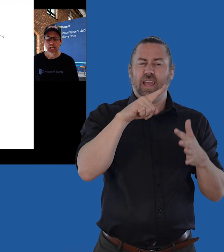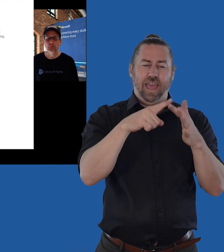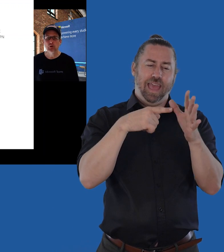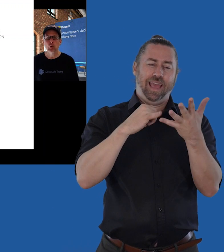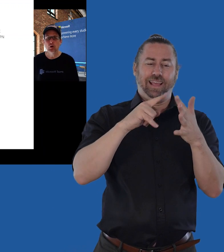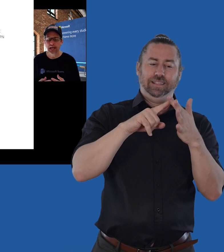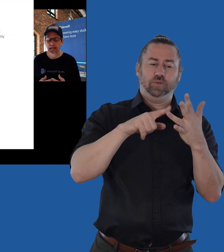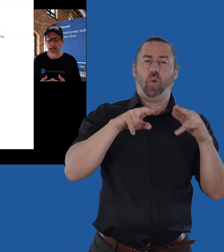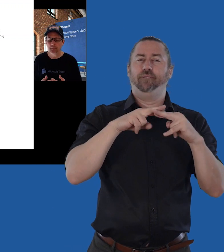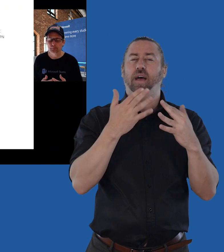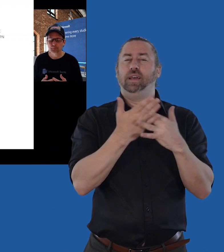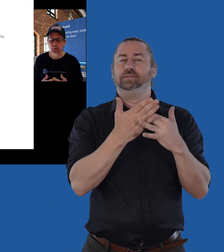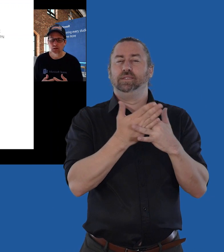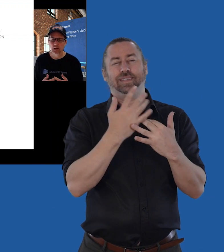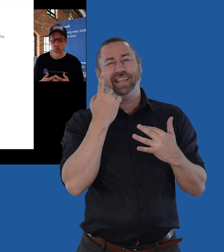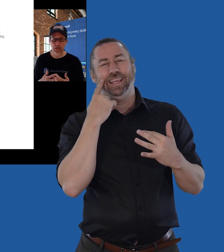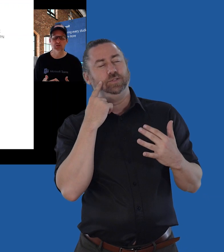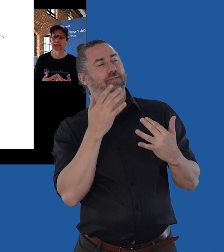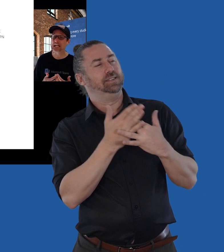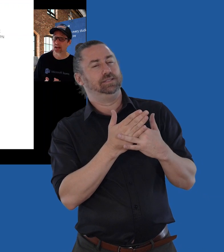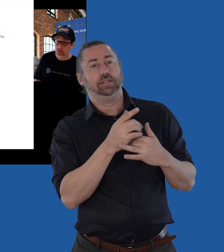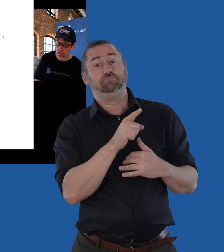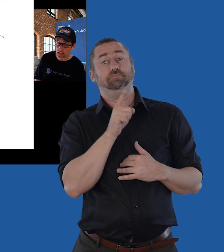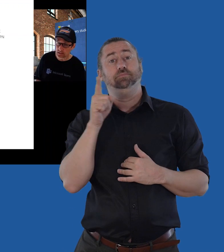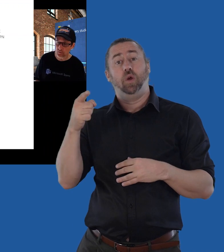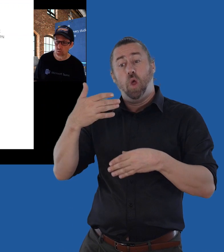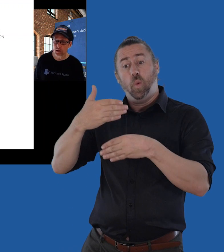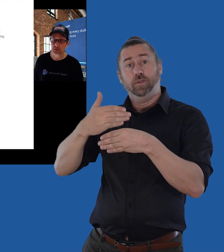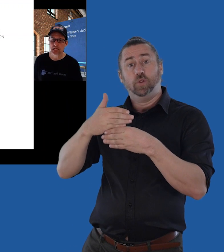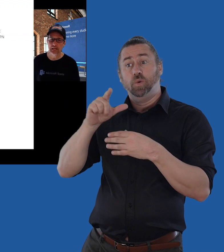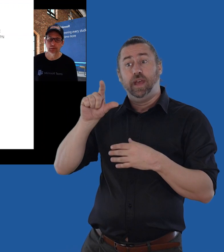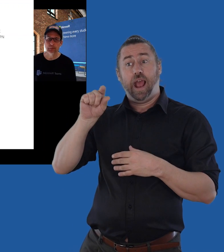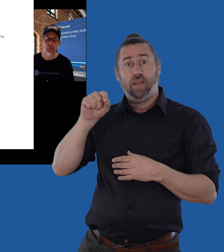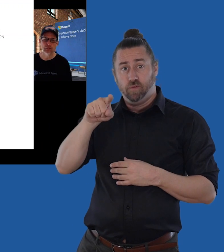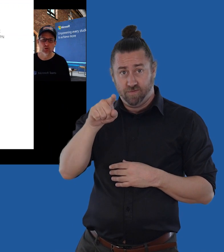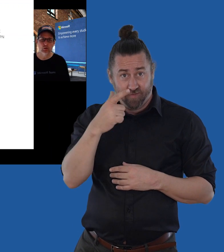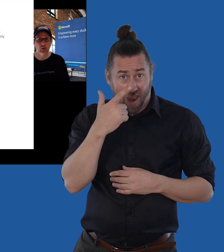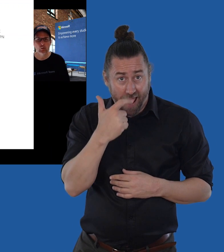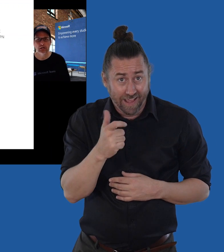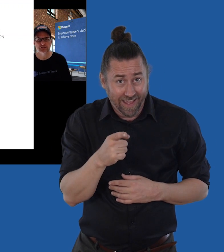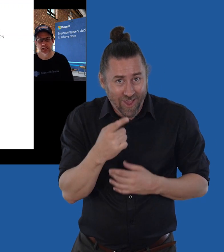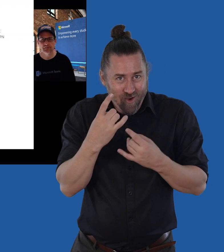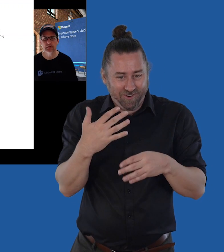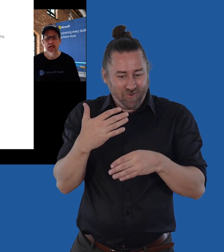if you're on a Windows 11 device, if you're one of those lucky people that's already on Windows 11,